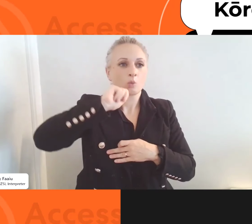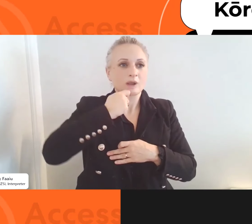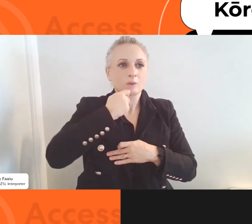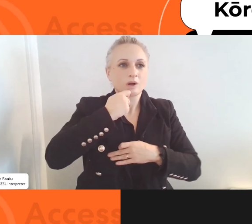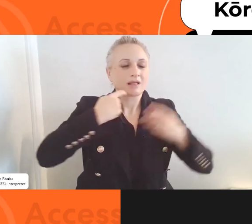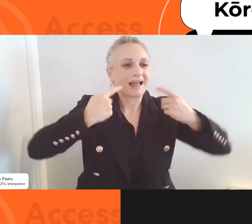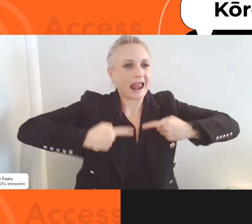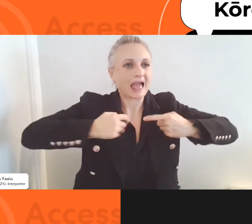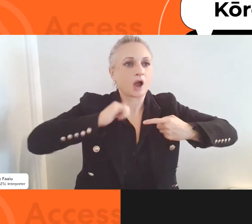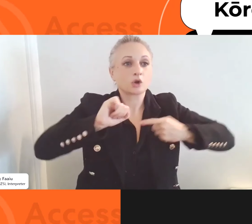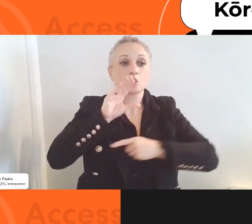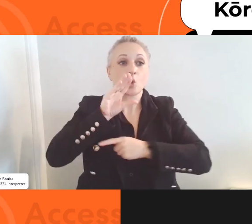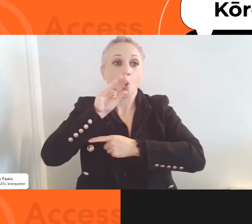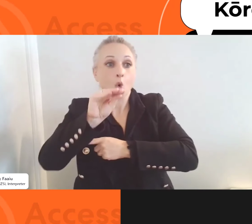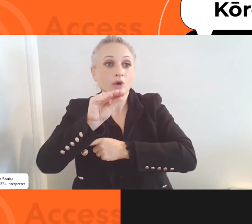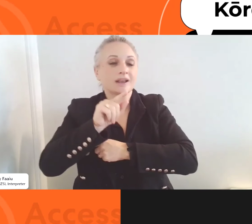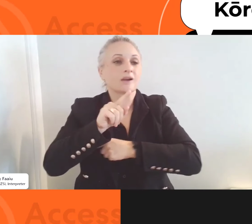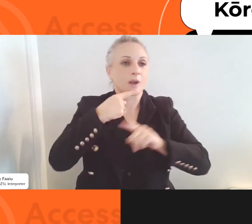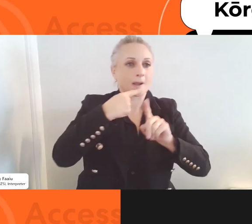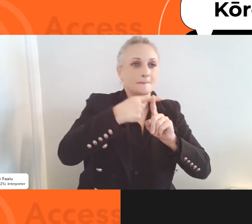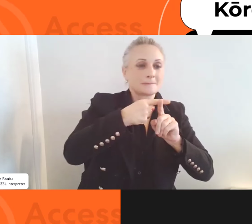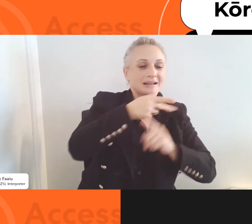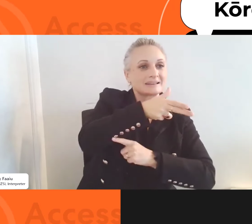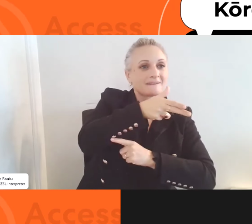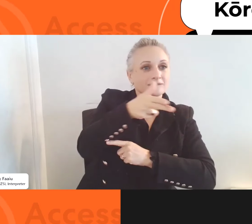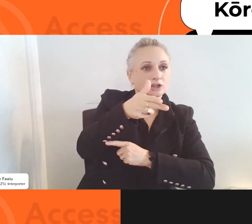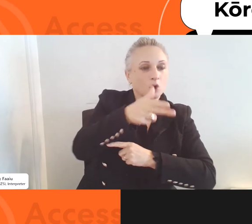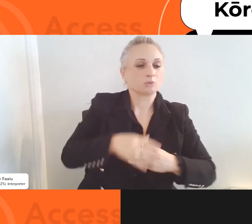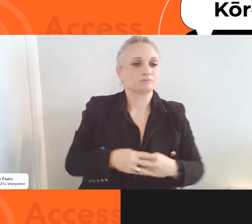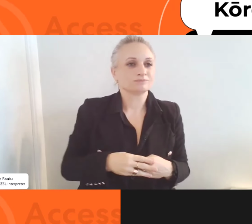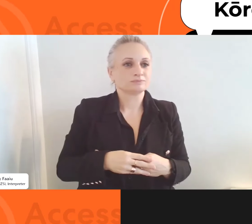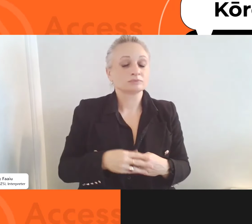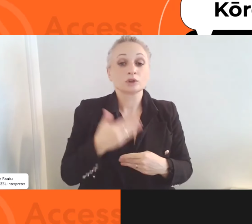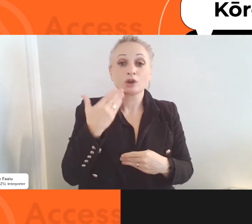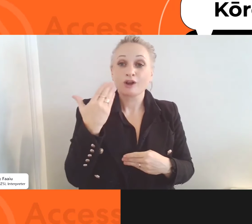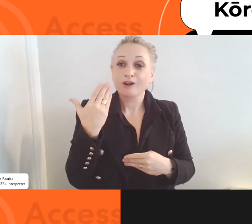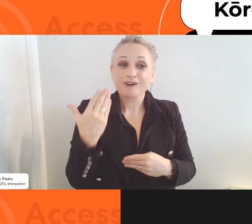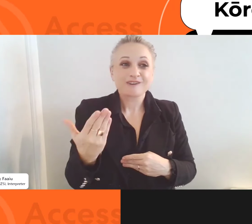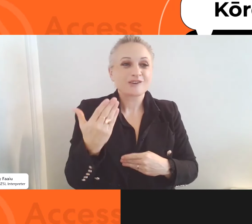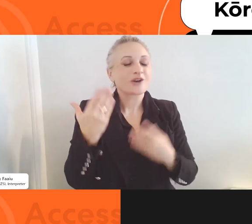For speakers and panelists, please speak calmly so our New Zealand